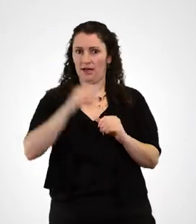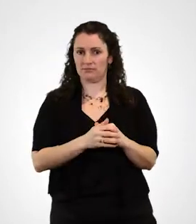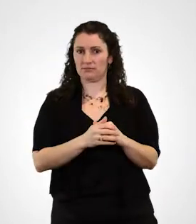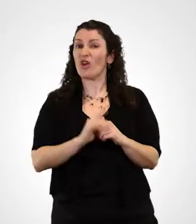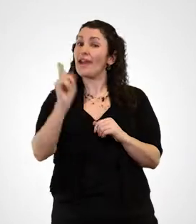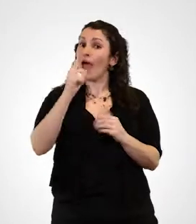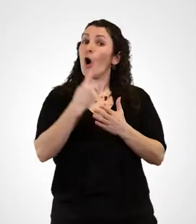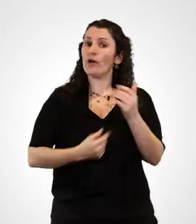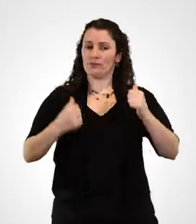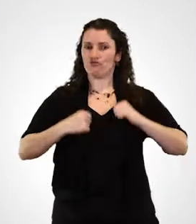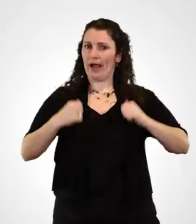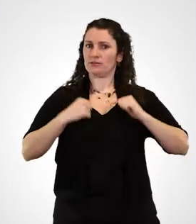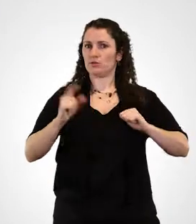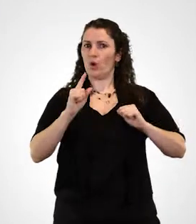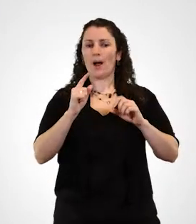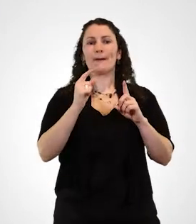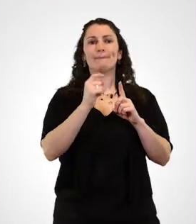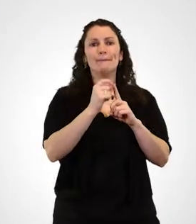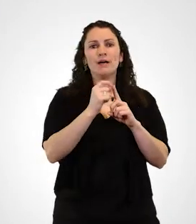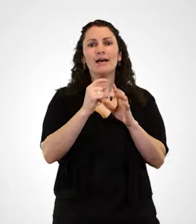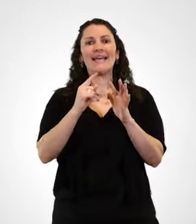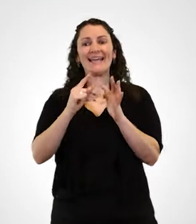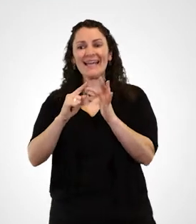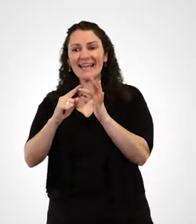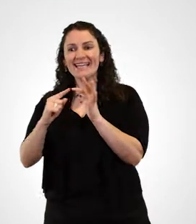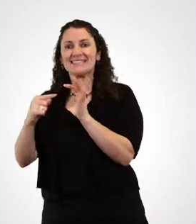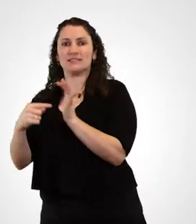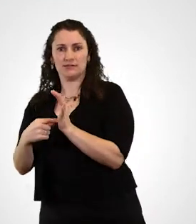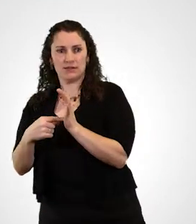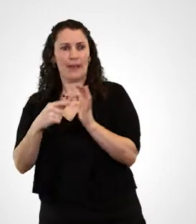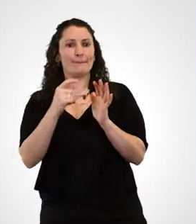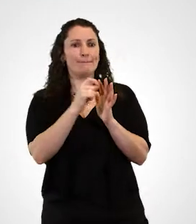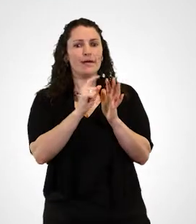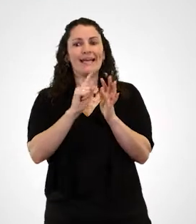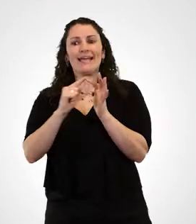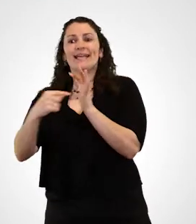we just practise blending, "P-E-T, P-E-T, Pete",